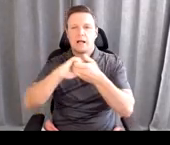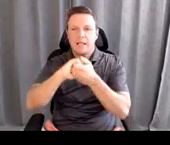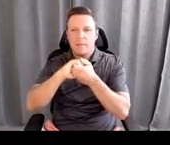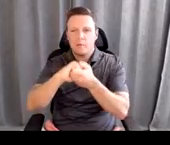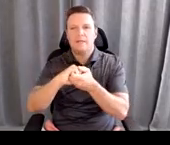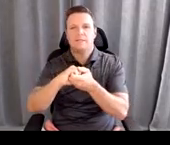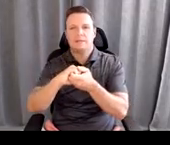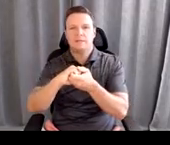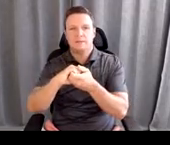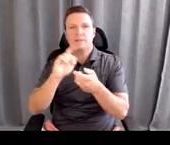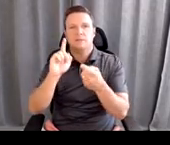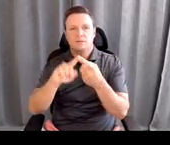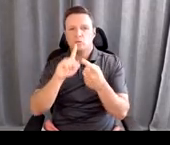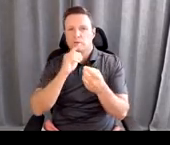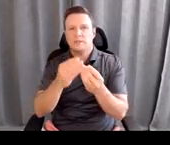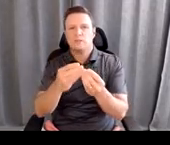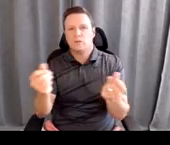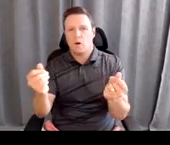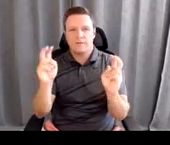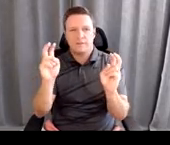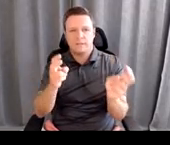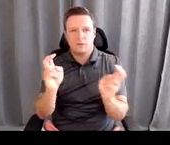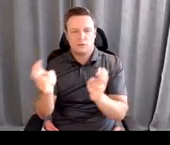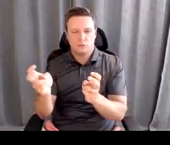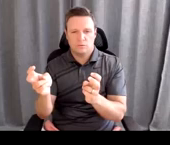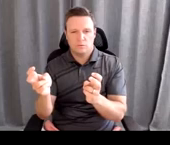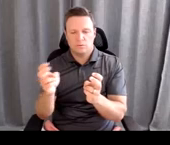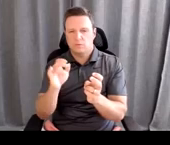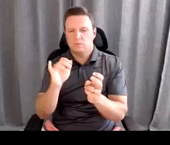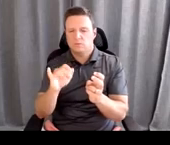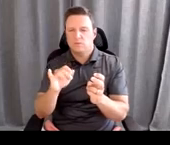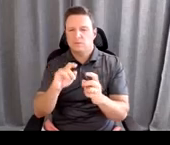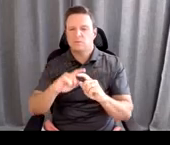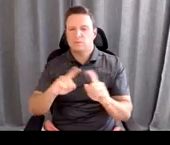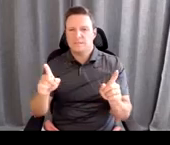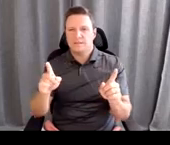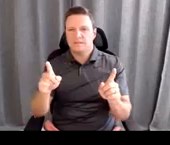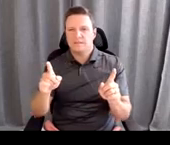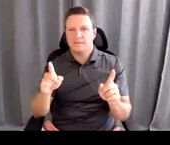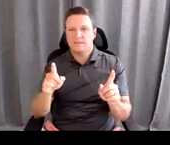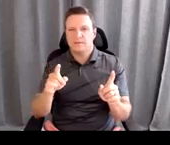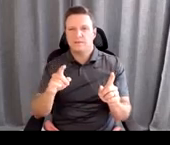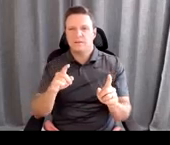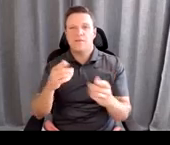So this is what differentiates between this traditional model and this critically engaged civic learning model is